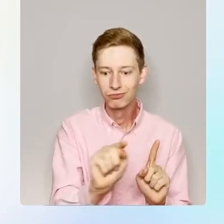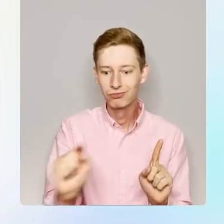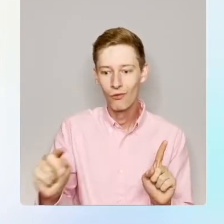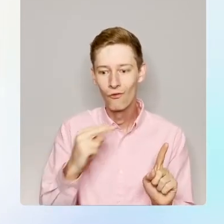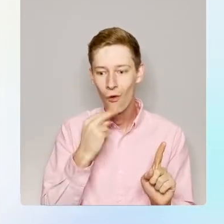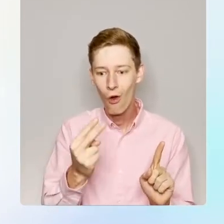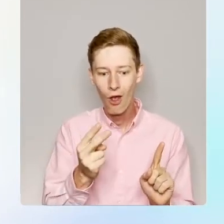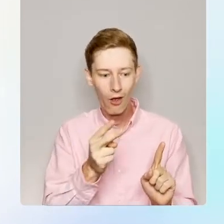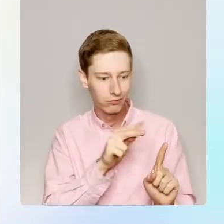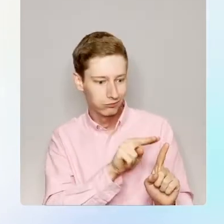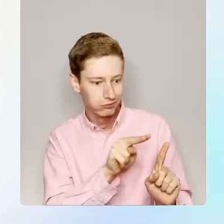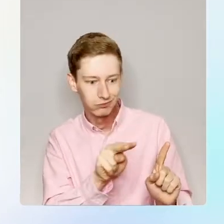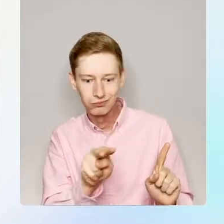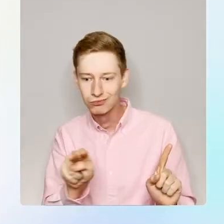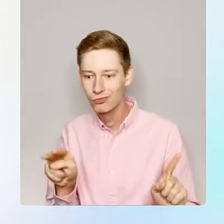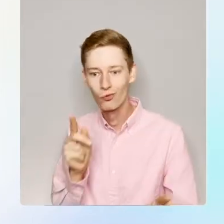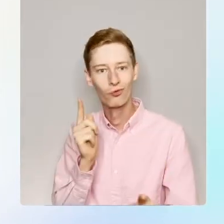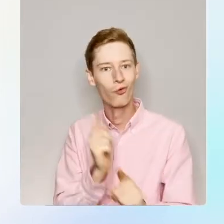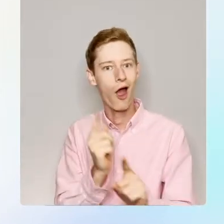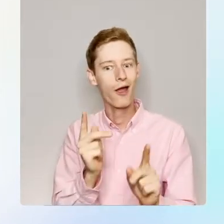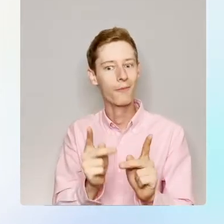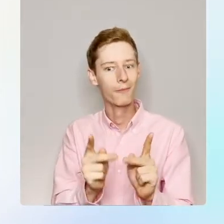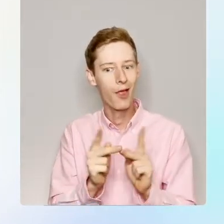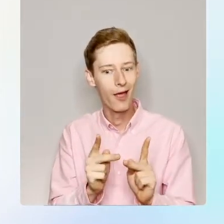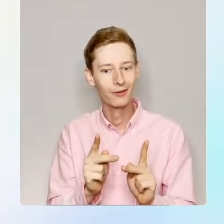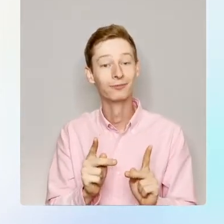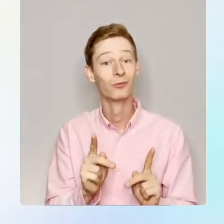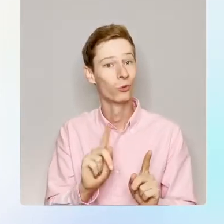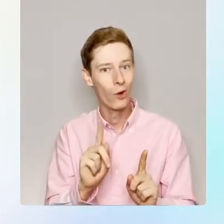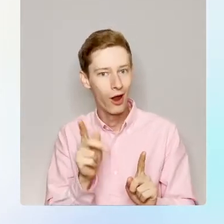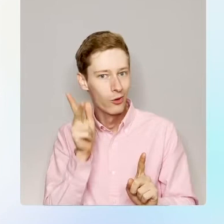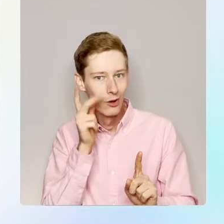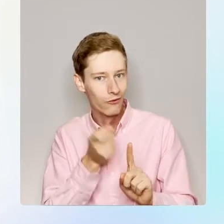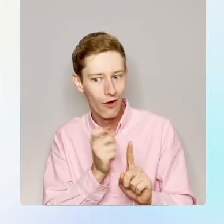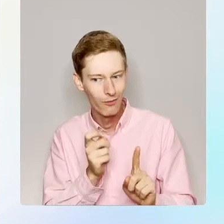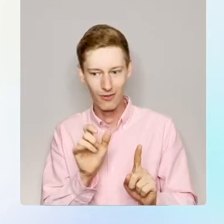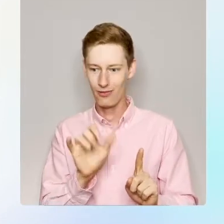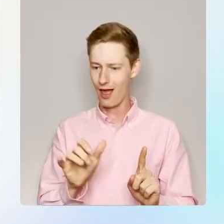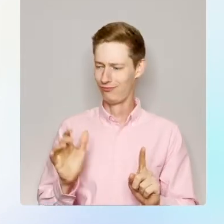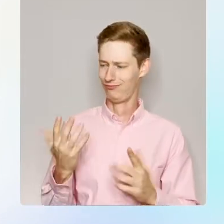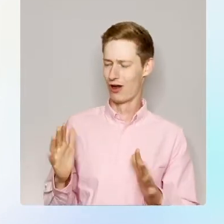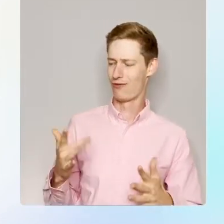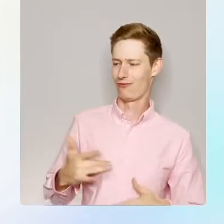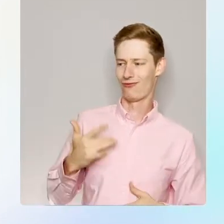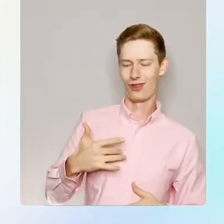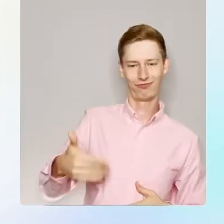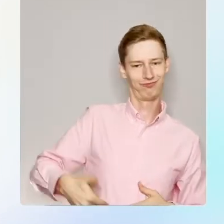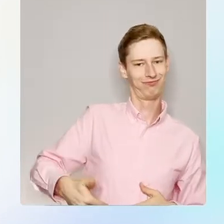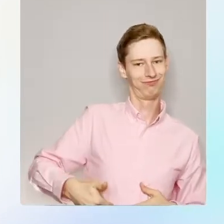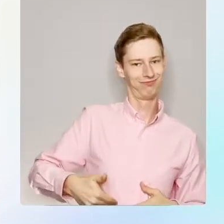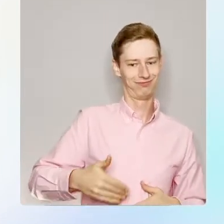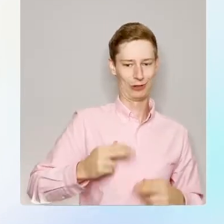from the correct locations. This spatial separation is something we are inherently familiar with as humans,